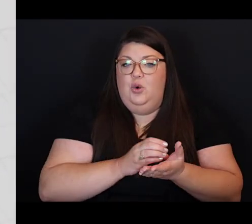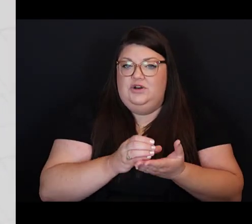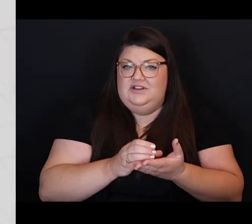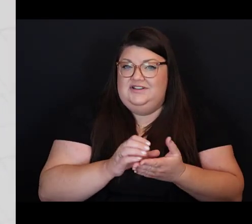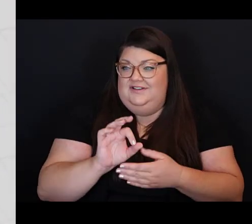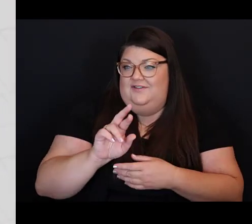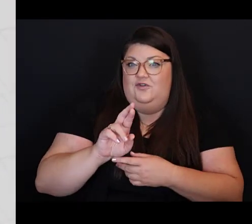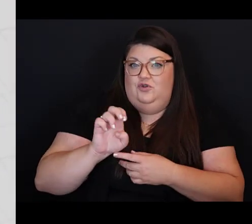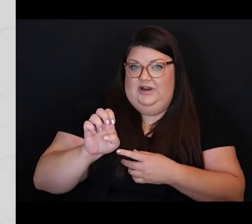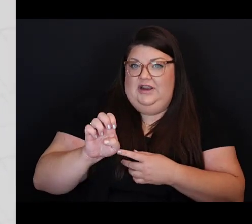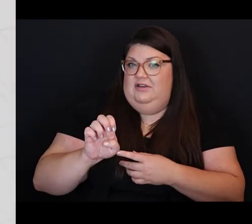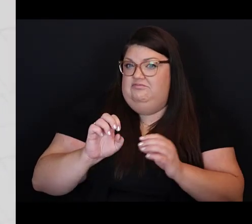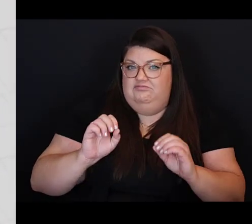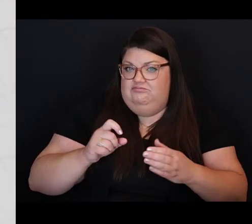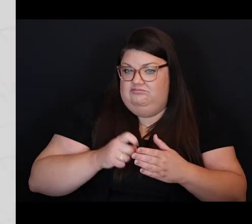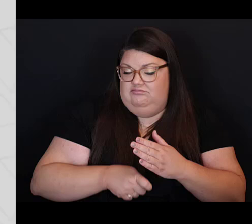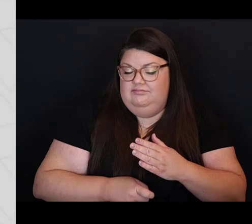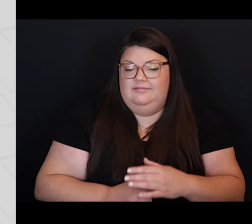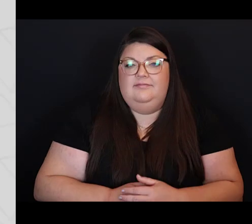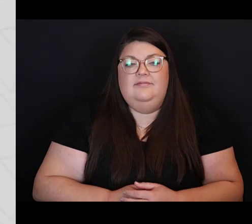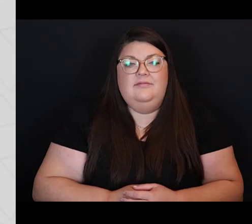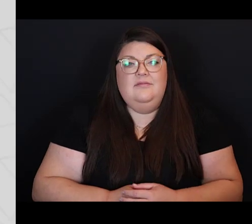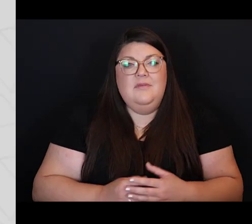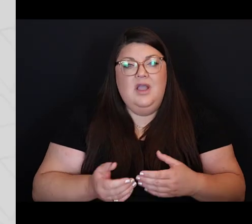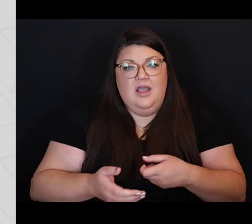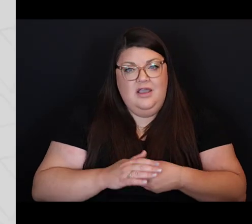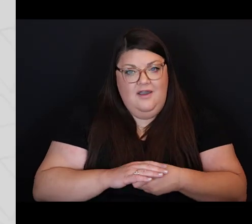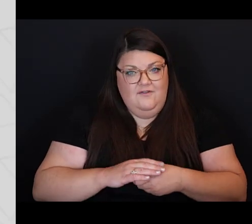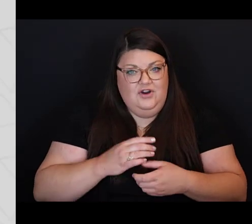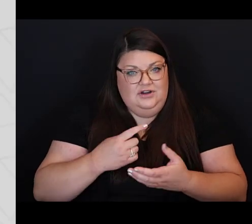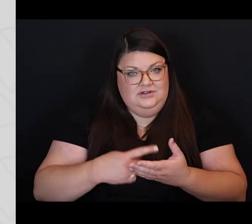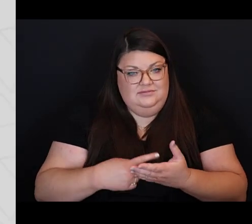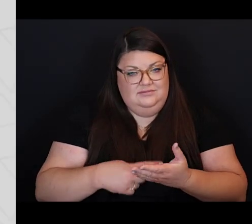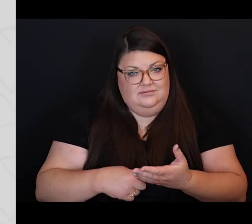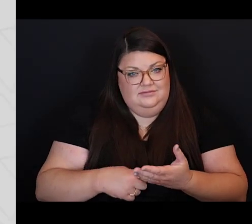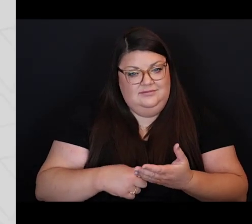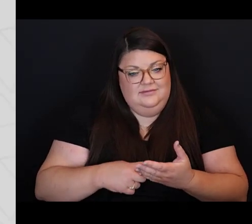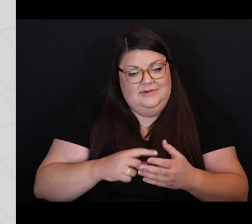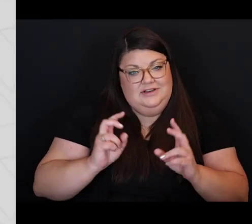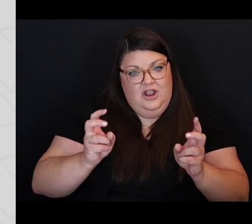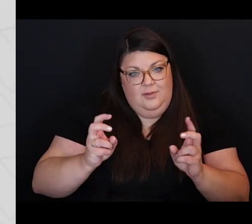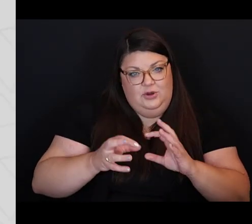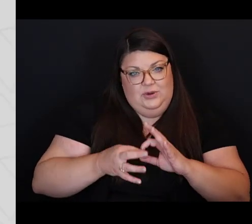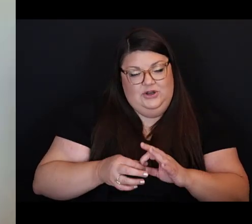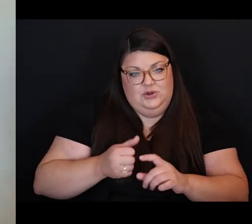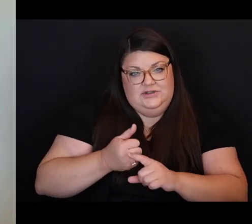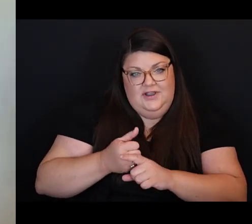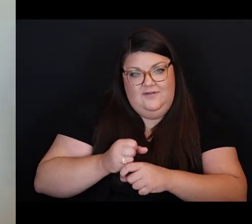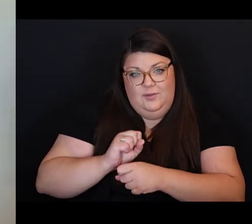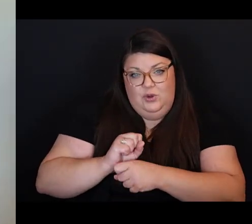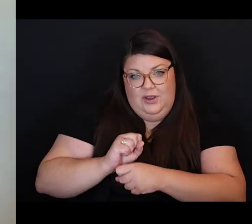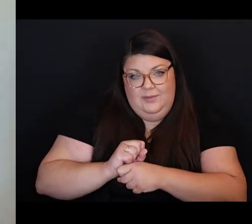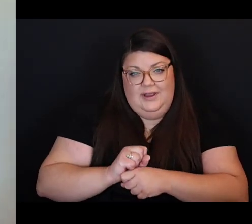which are free of charge and they cover topics related to self-employment, business ownership,